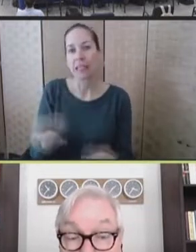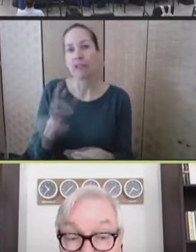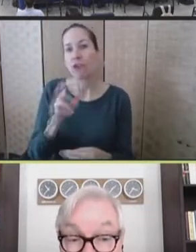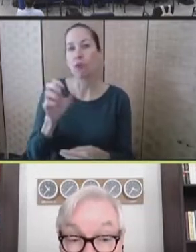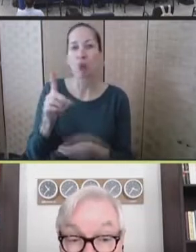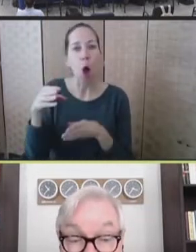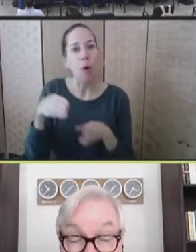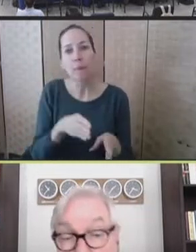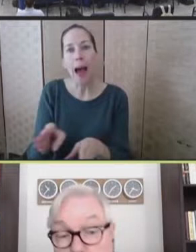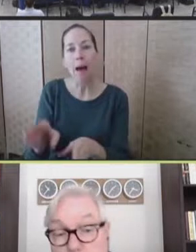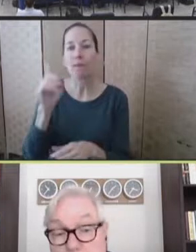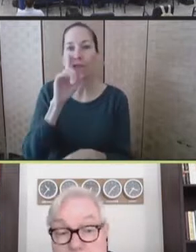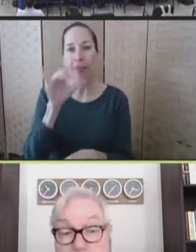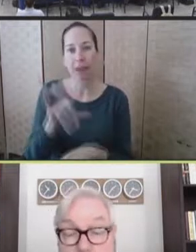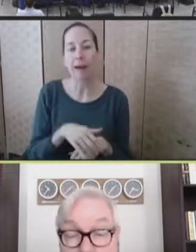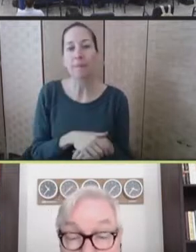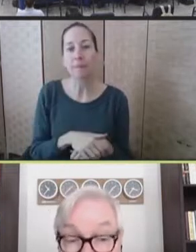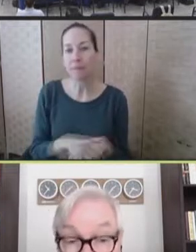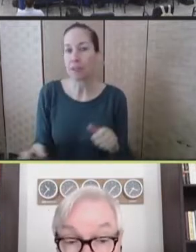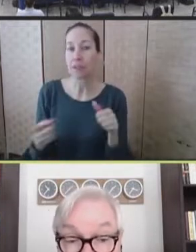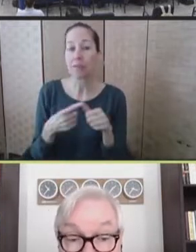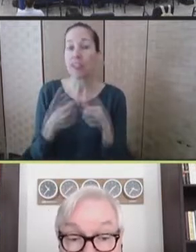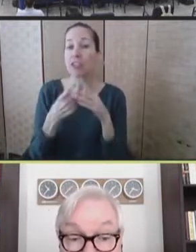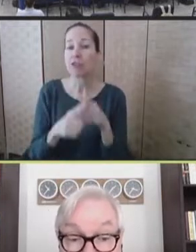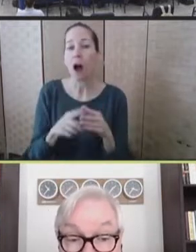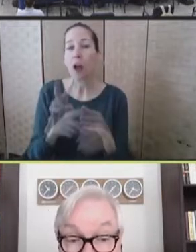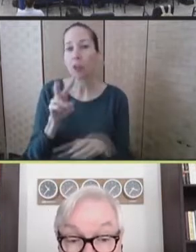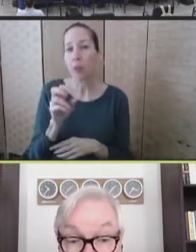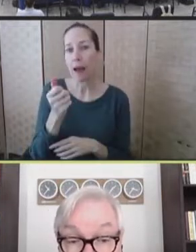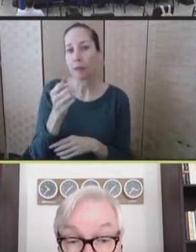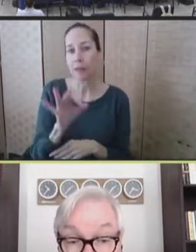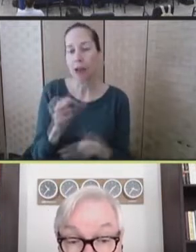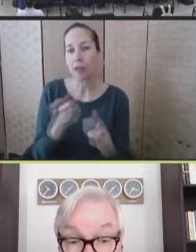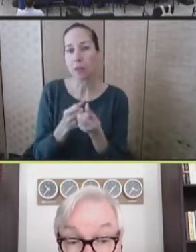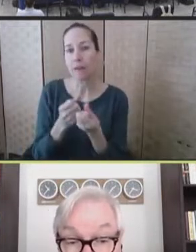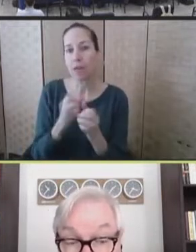It was initiated in 2019 with support from the Global Funders Consortium for Universal